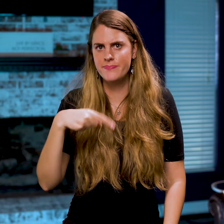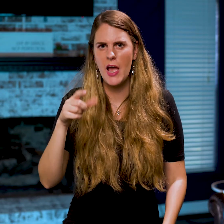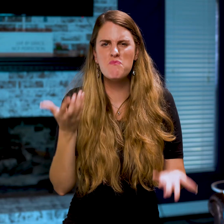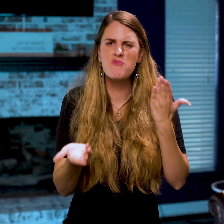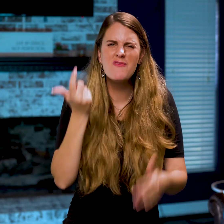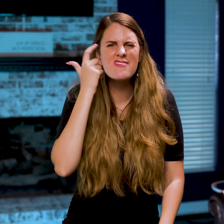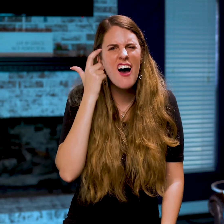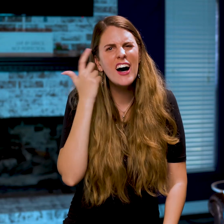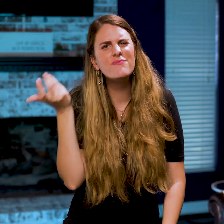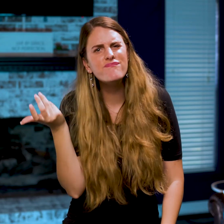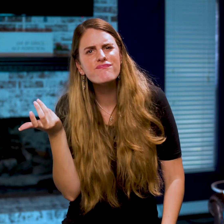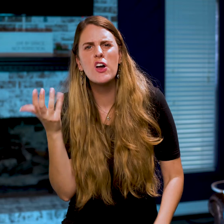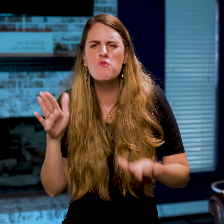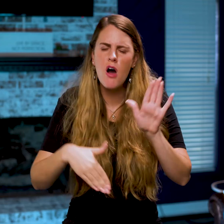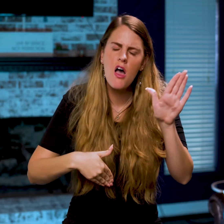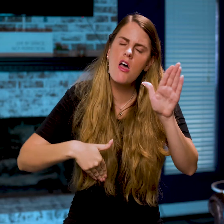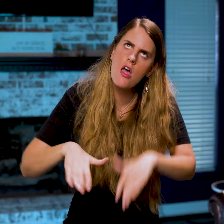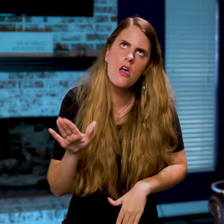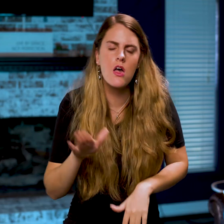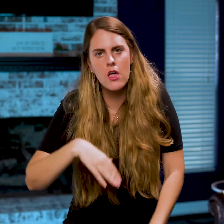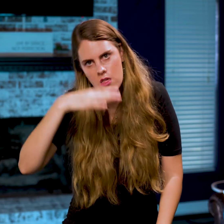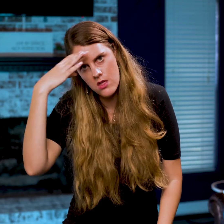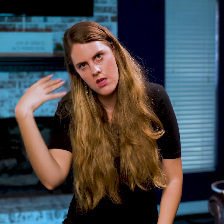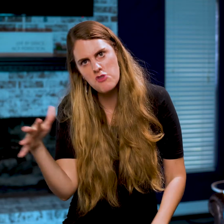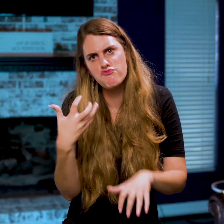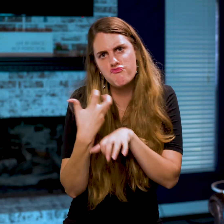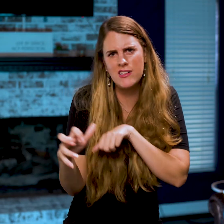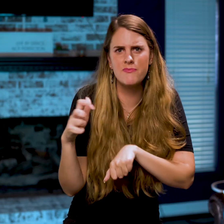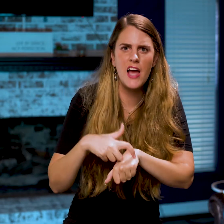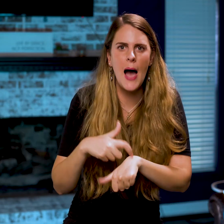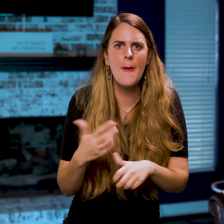they probably thought all the walking was a waste of time.